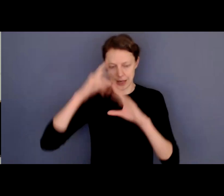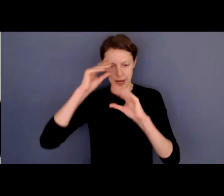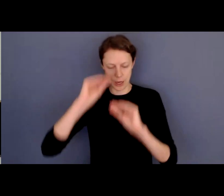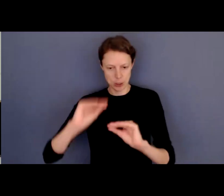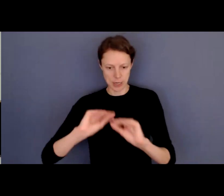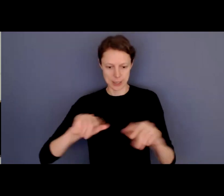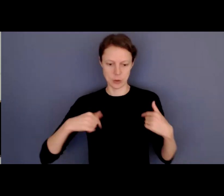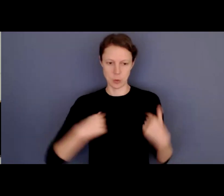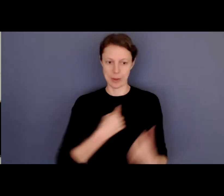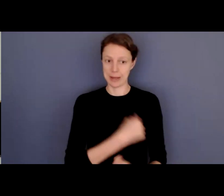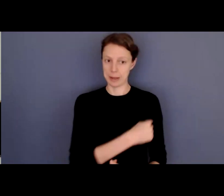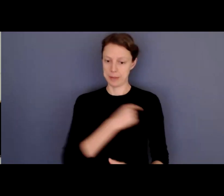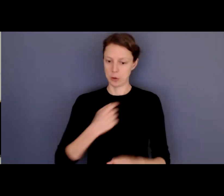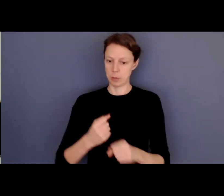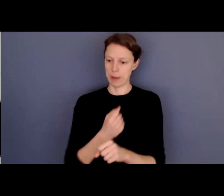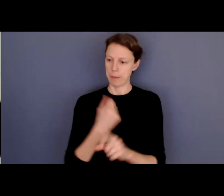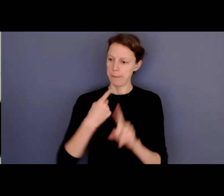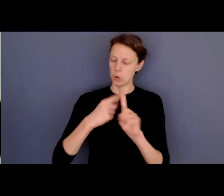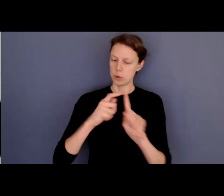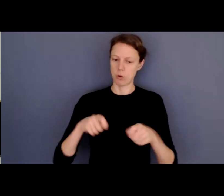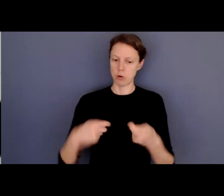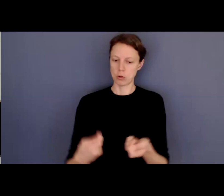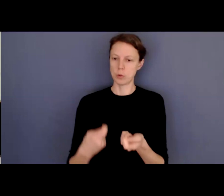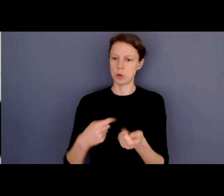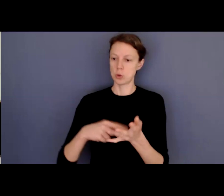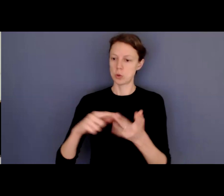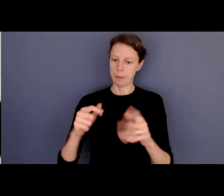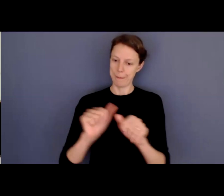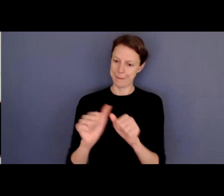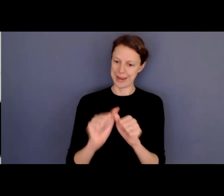better justice system for all of us, especially those vulnerable and most in need.